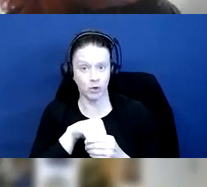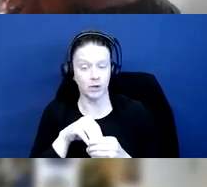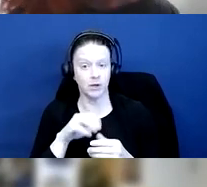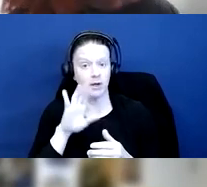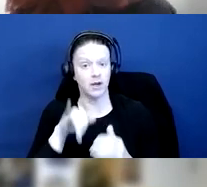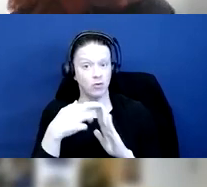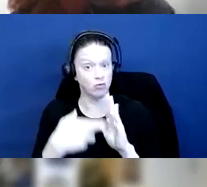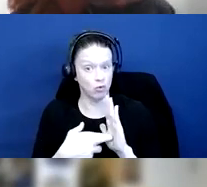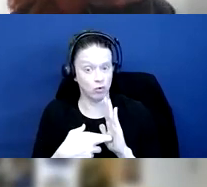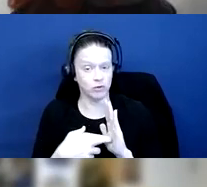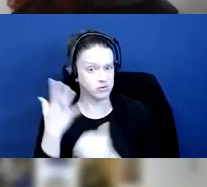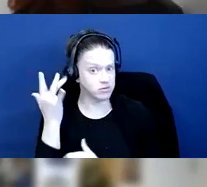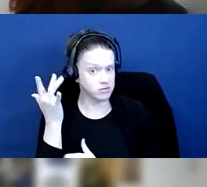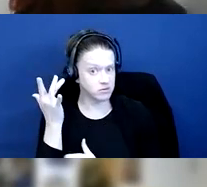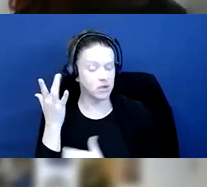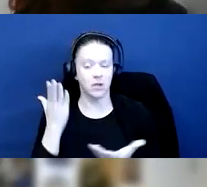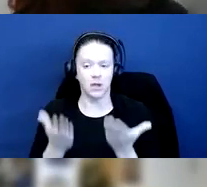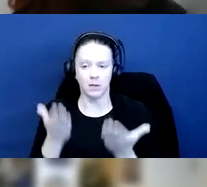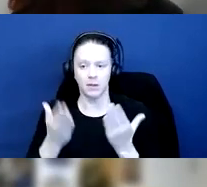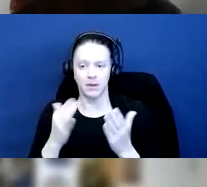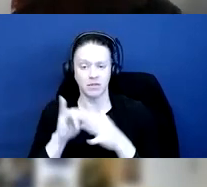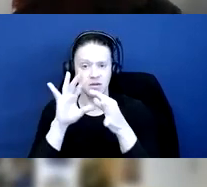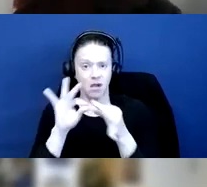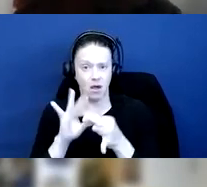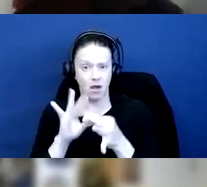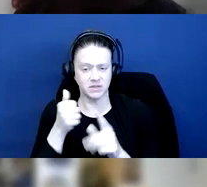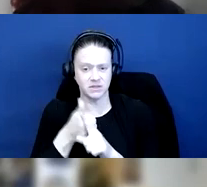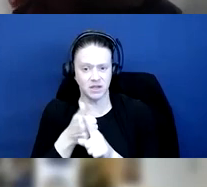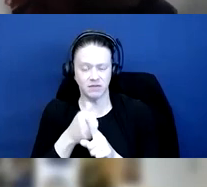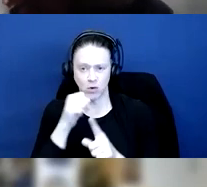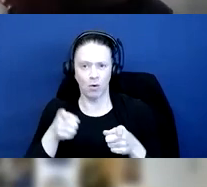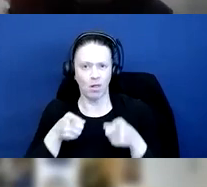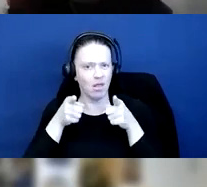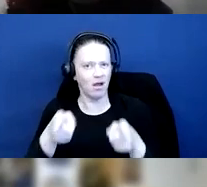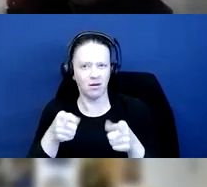it may be because the comments don't align with the legislative intent